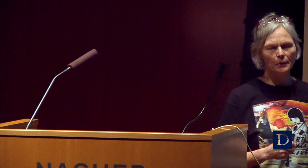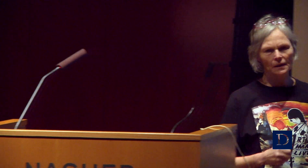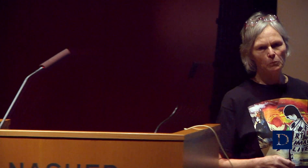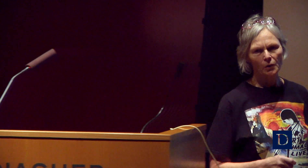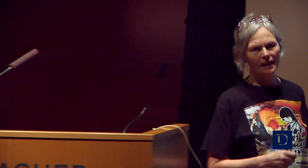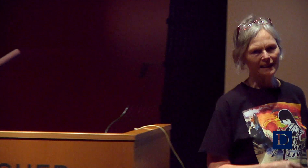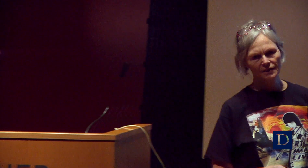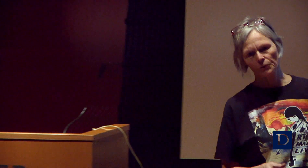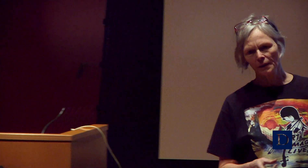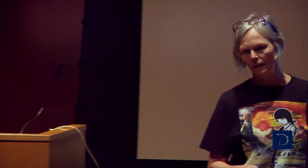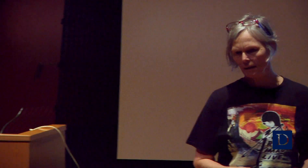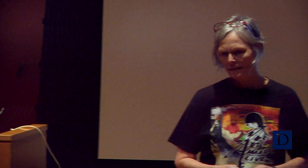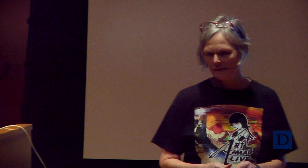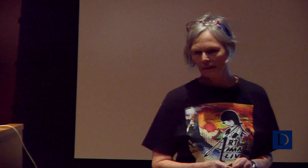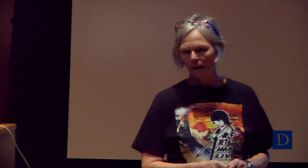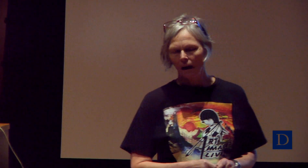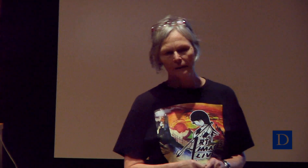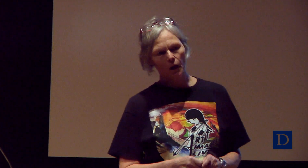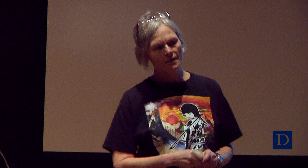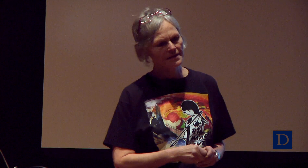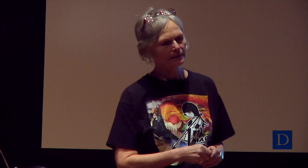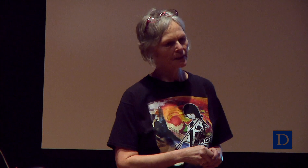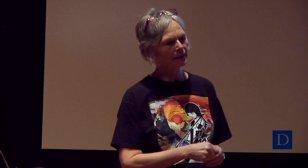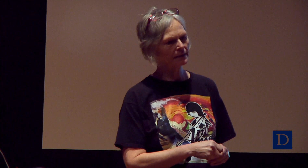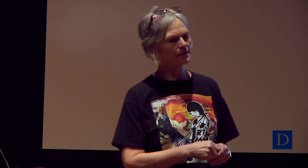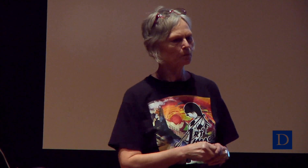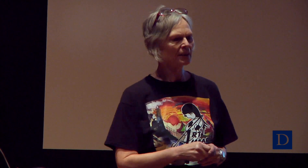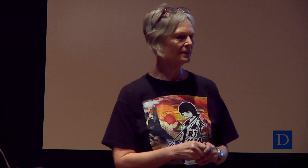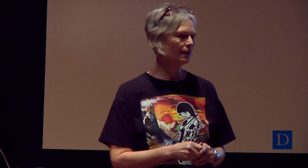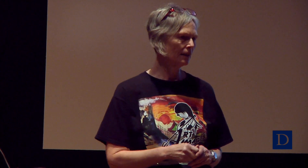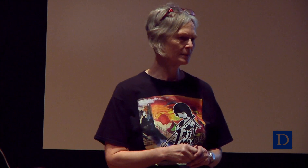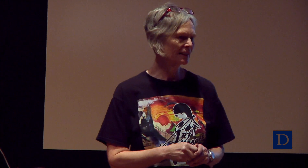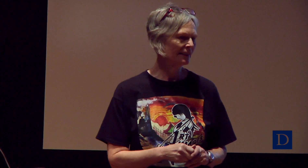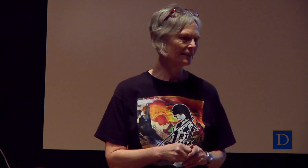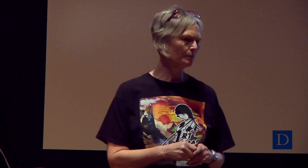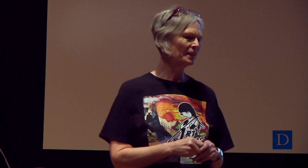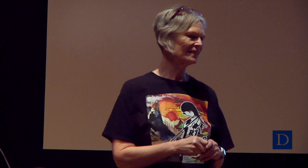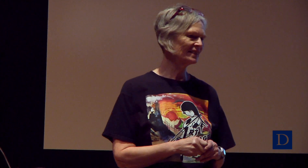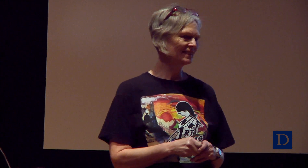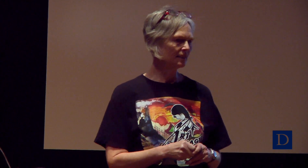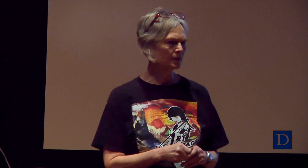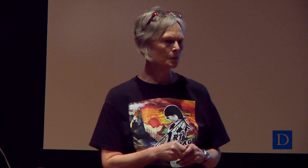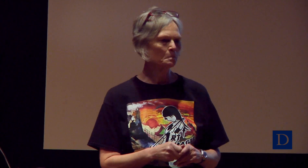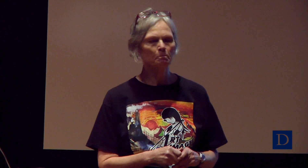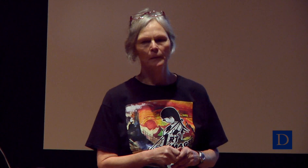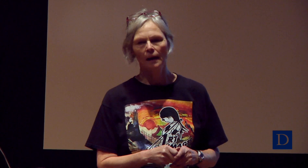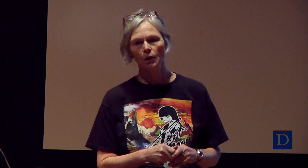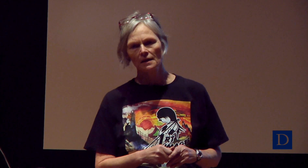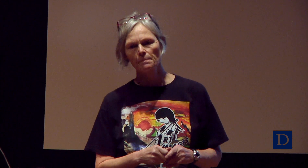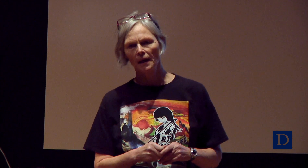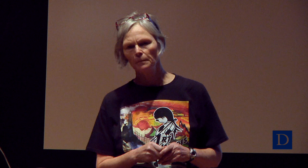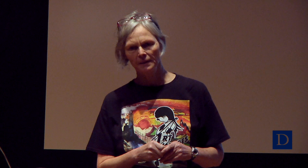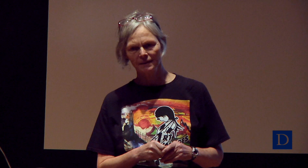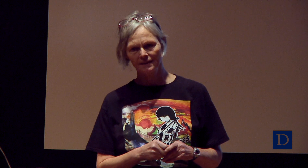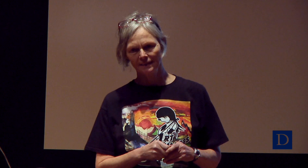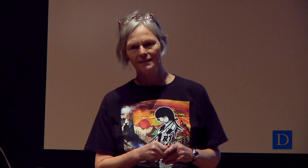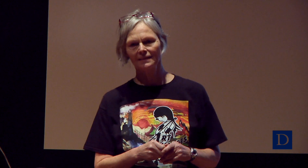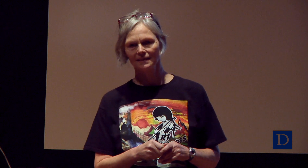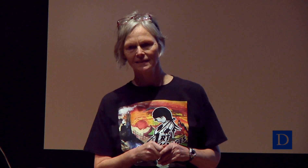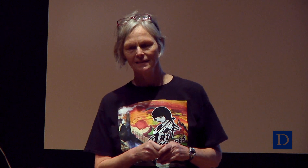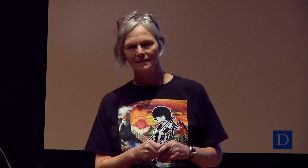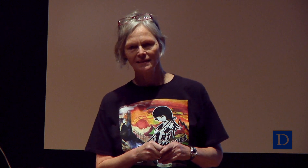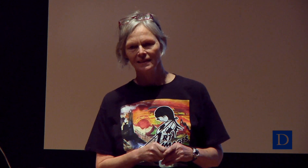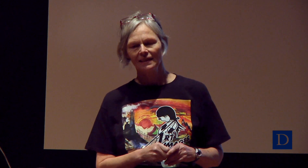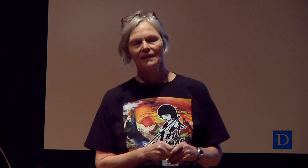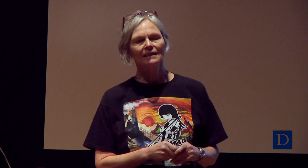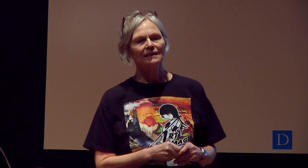I’m really more like a street artist. I’ve lost everything so many times, I can’t even begin to tell you. I’ve lost my abilities.